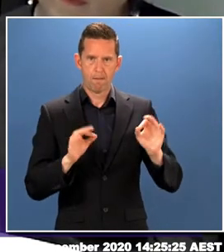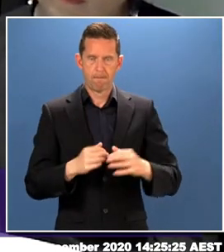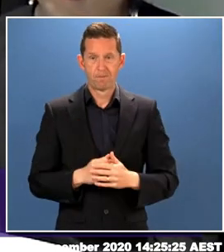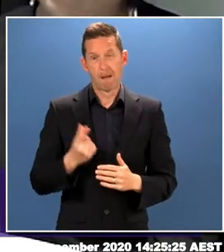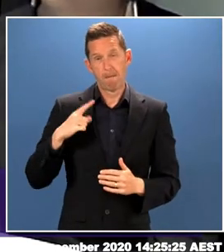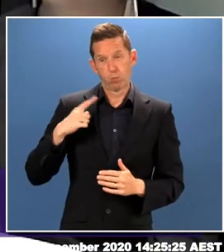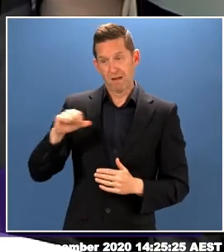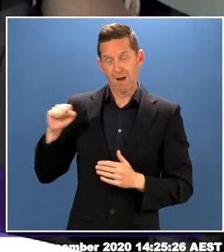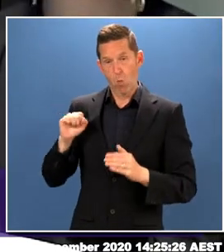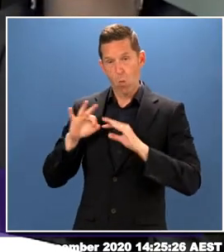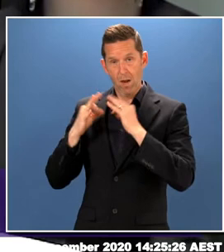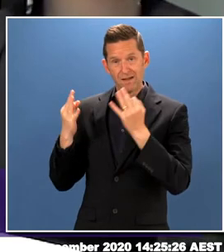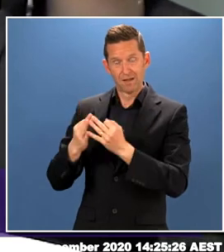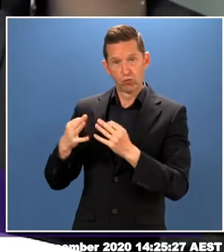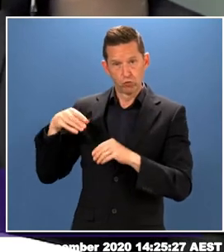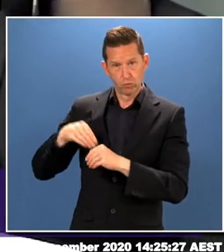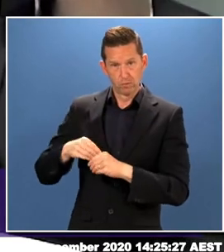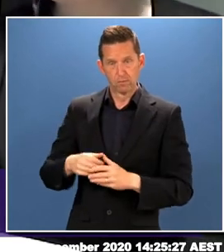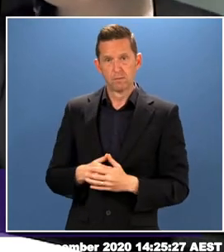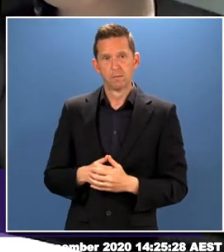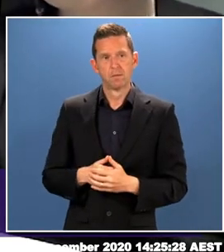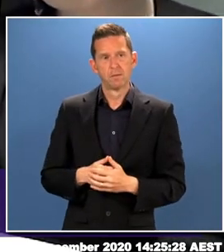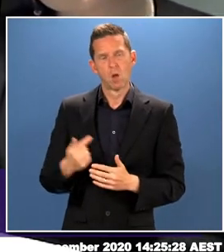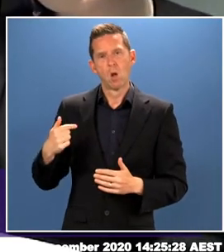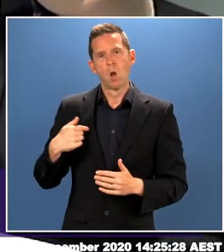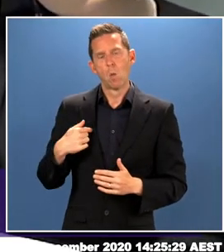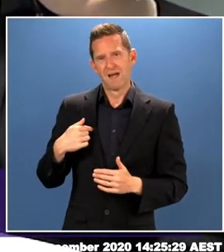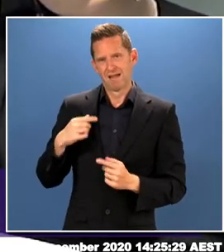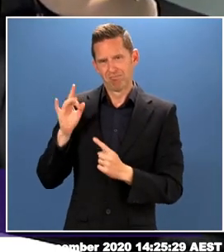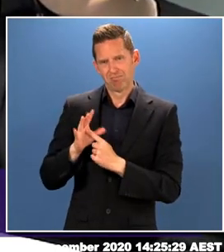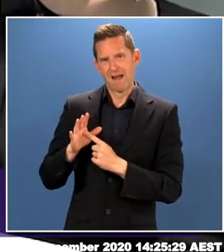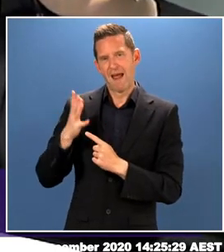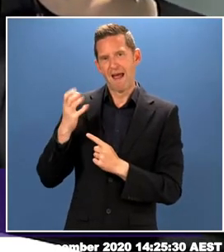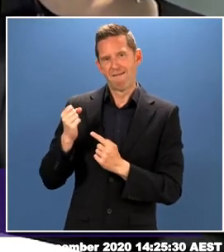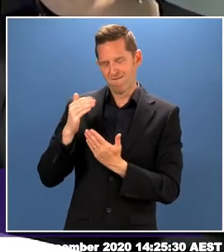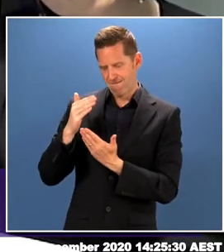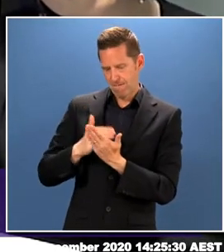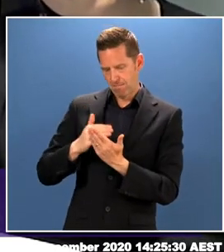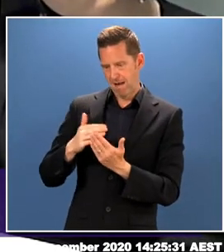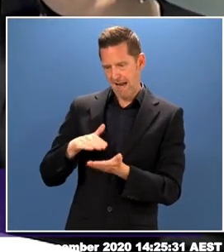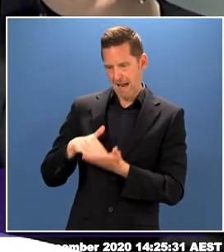within organizations whereby this isn't part of the wallpaper, that these are even more complex issues.